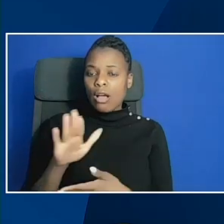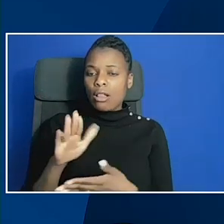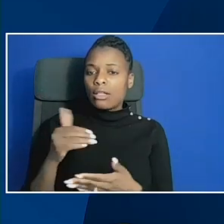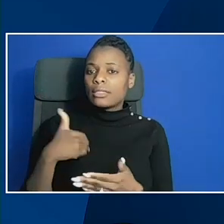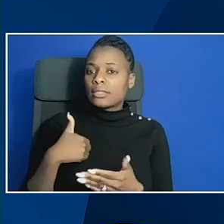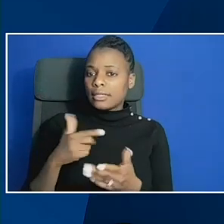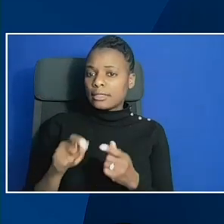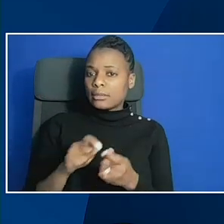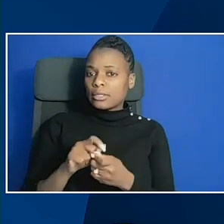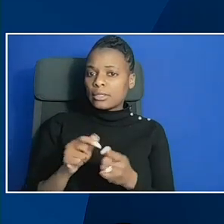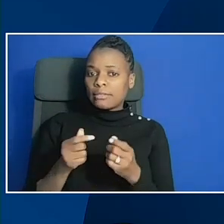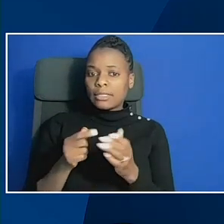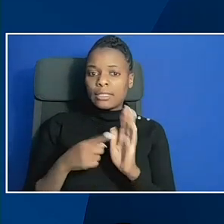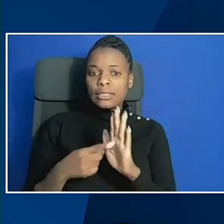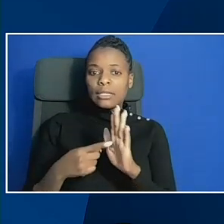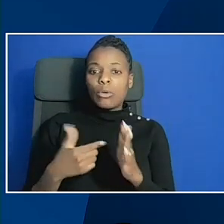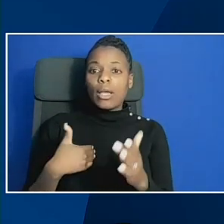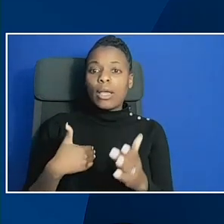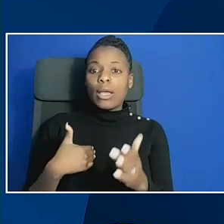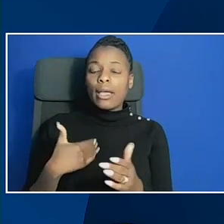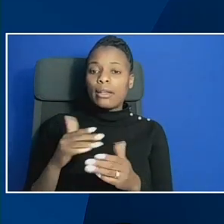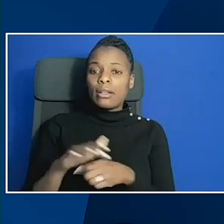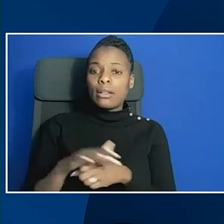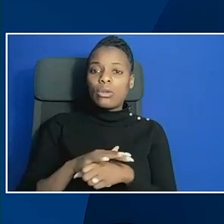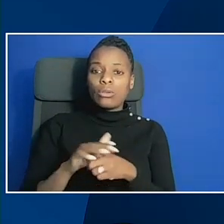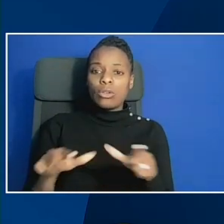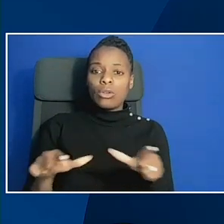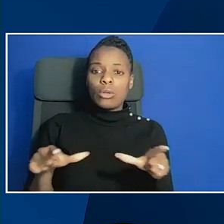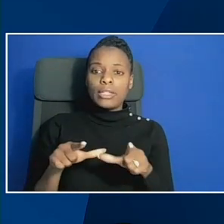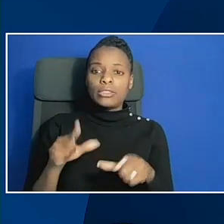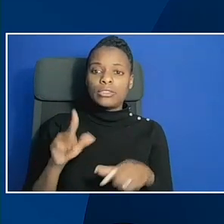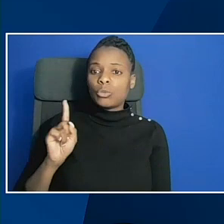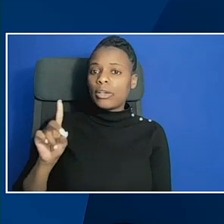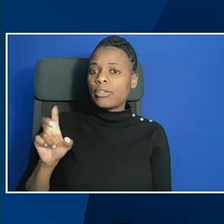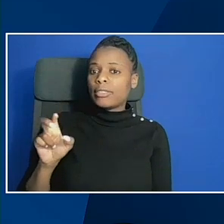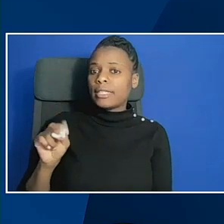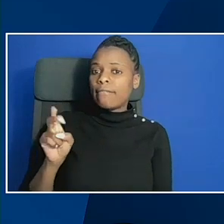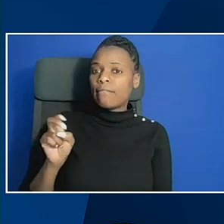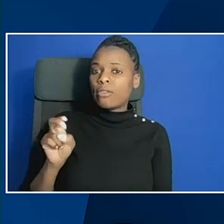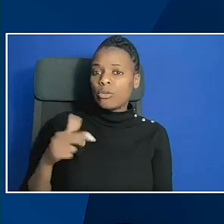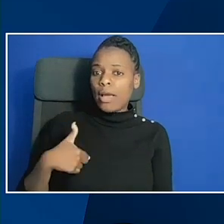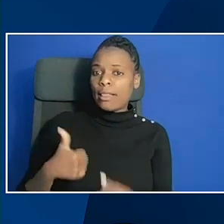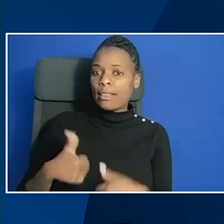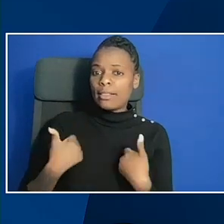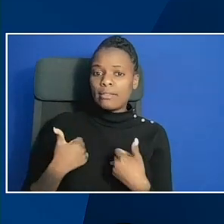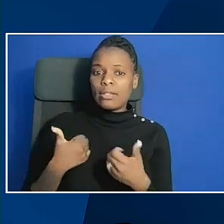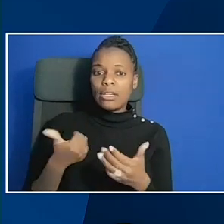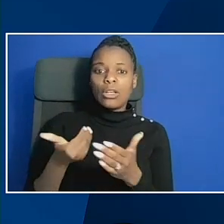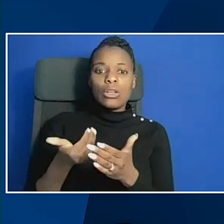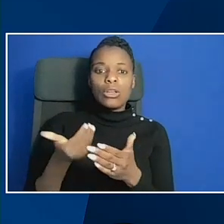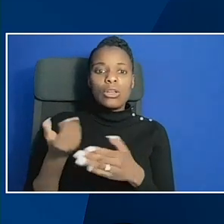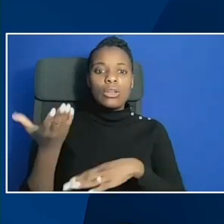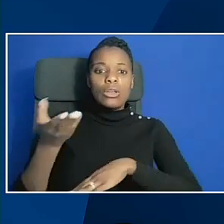a location in Denver, which is where I'm situated, closed in 2021 abruptly. But this was not a surprise to people who